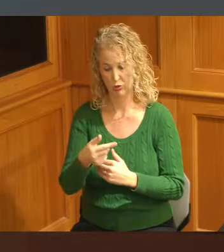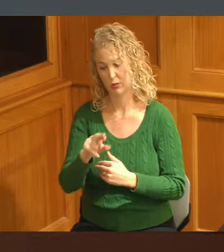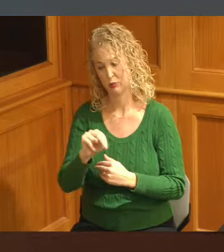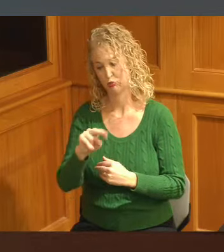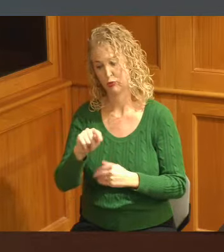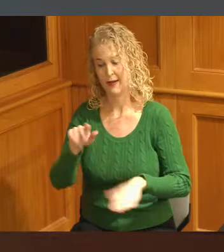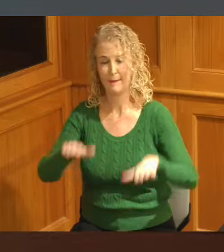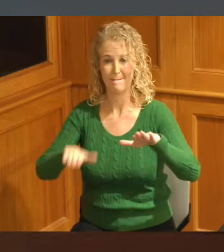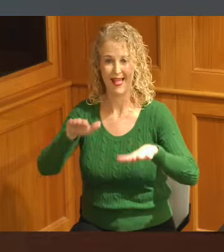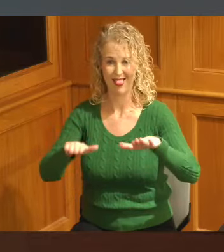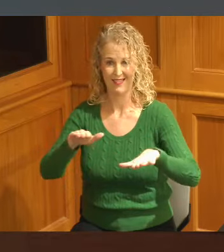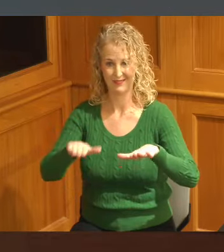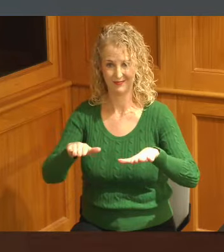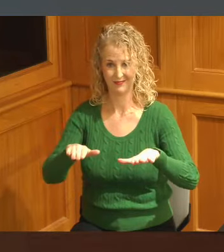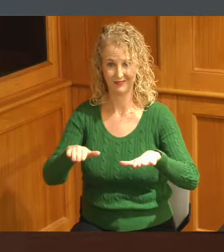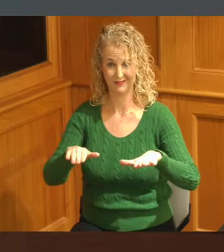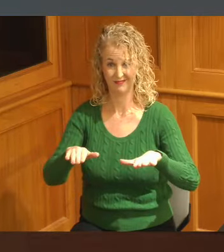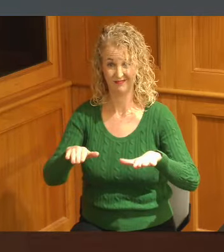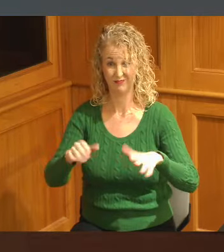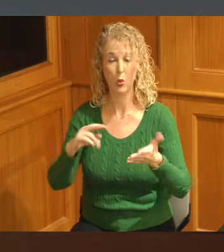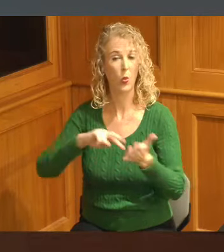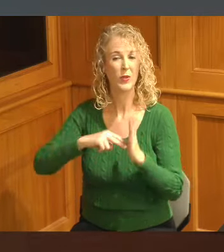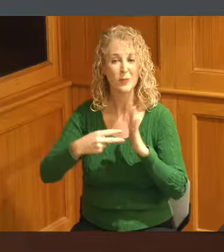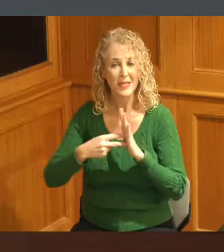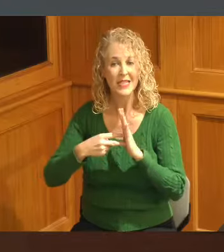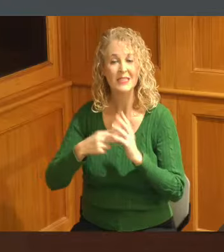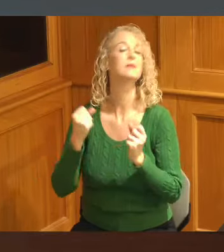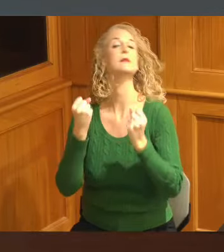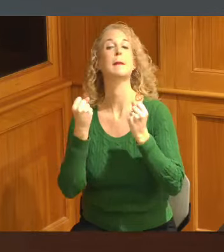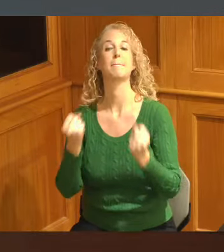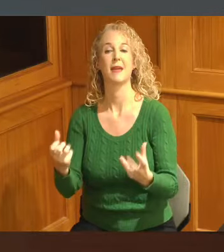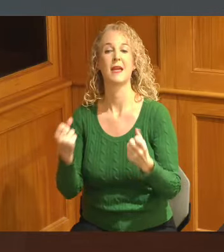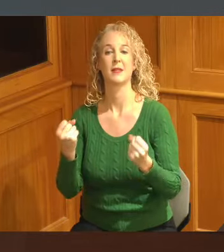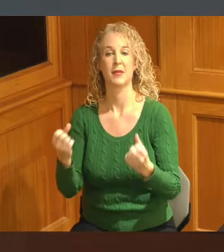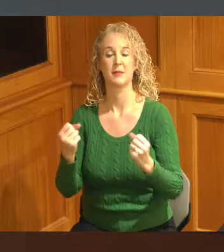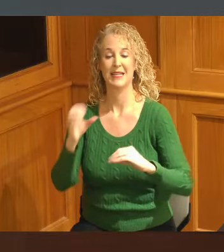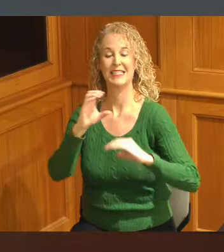closeout. So, a lot of this is the closing out of capital projects, returning the remaining funds